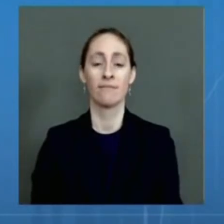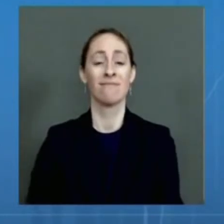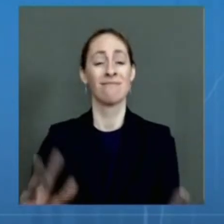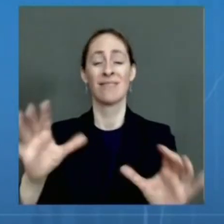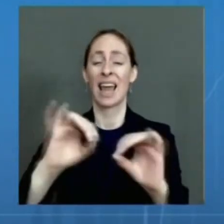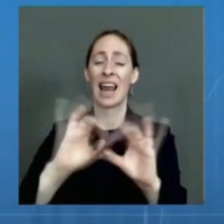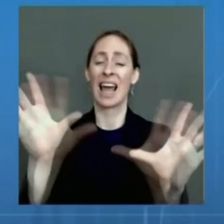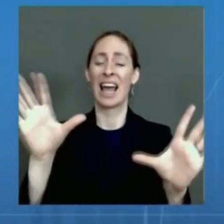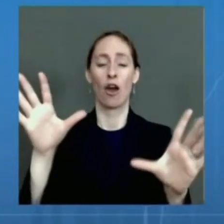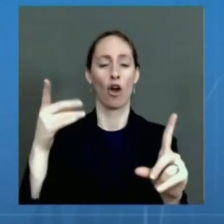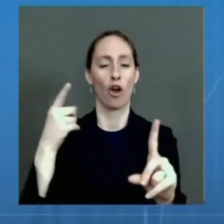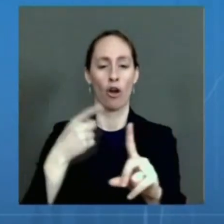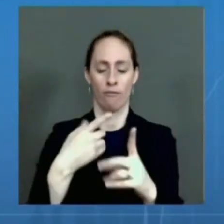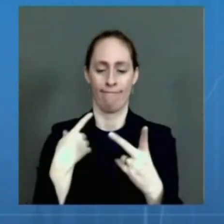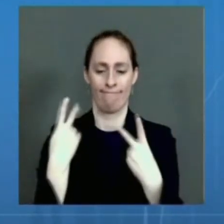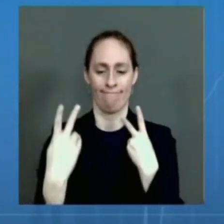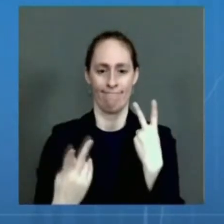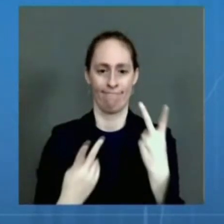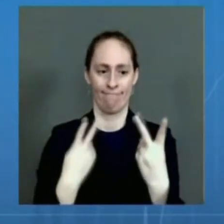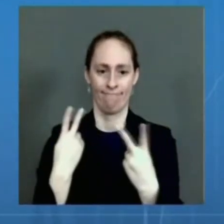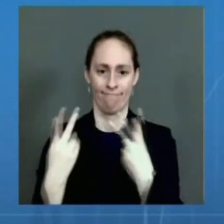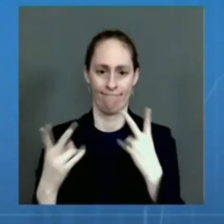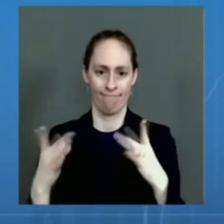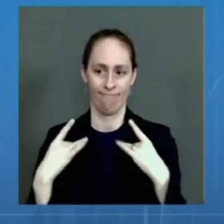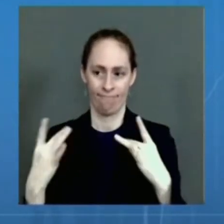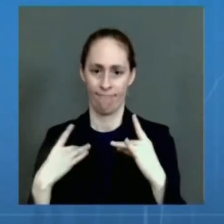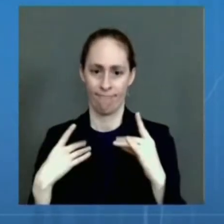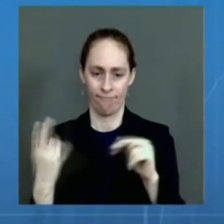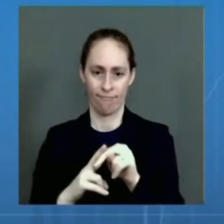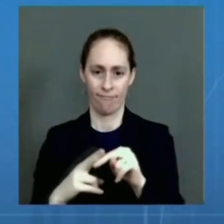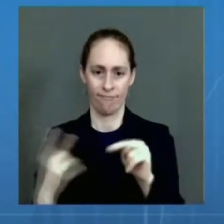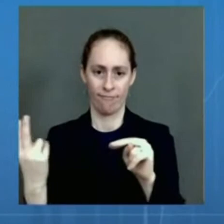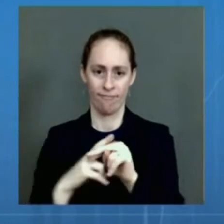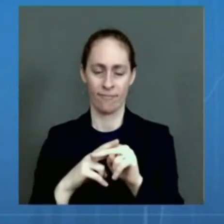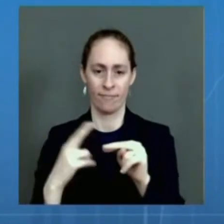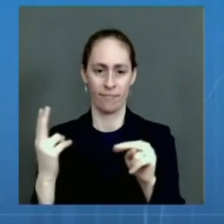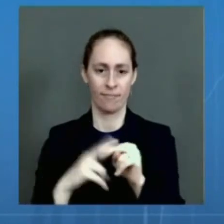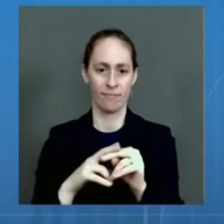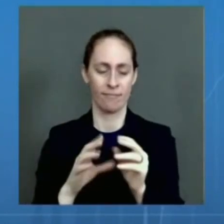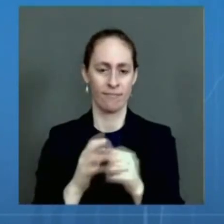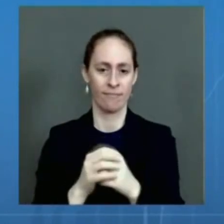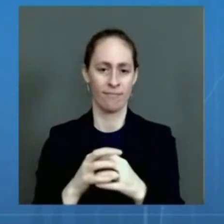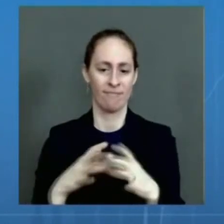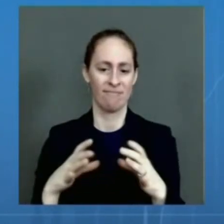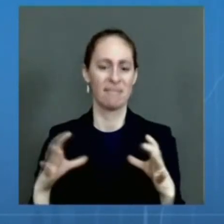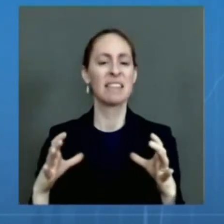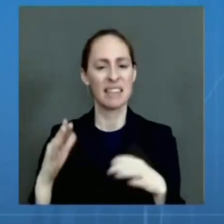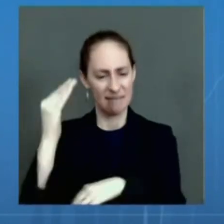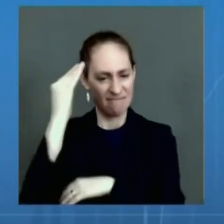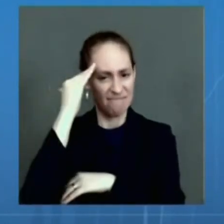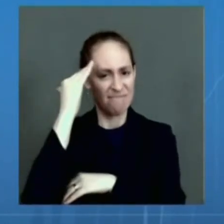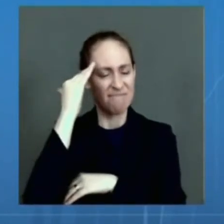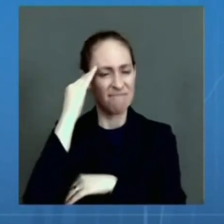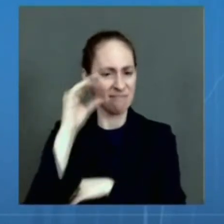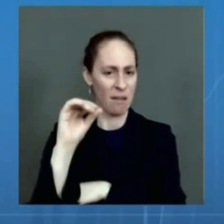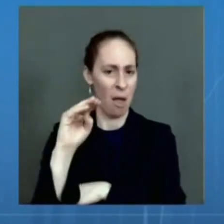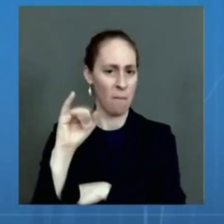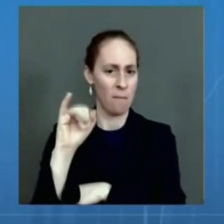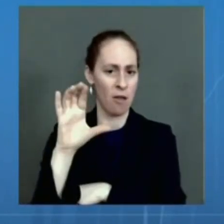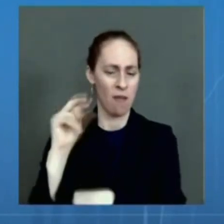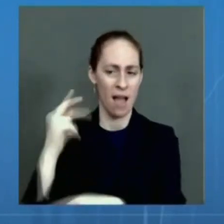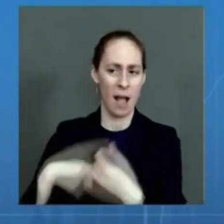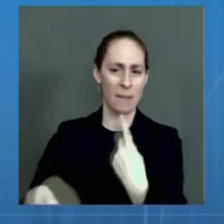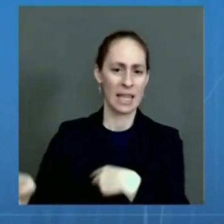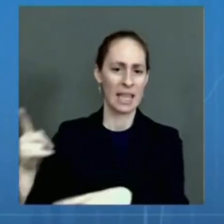DELTA SURGE AND WE ARE LOOKING